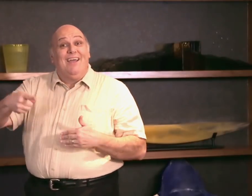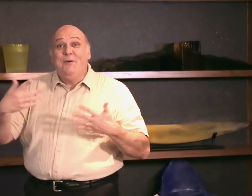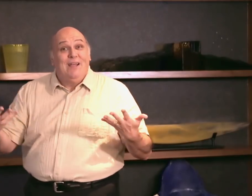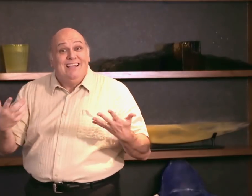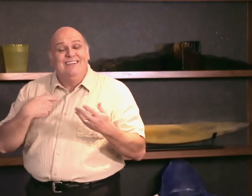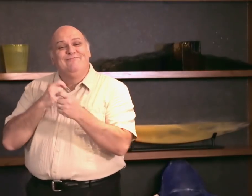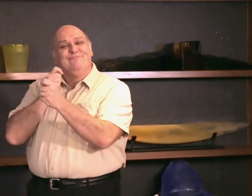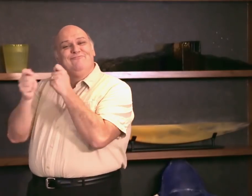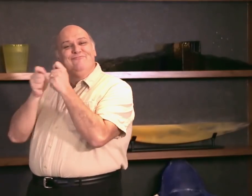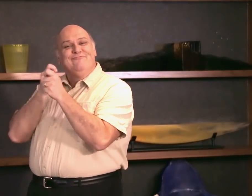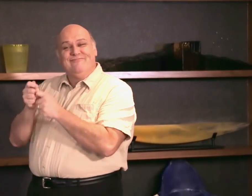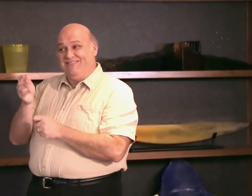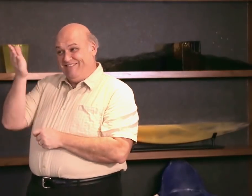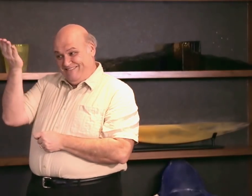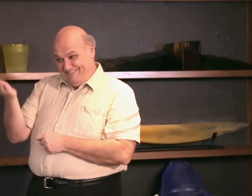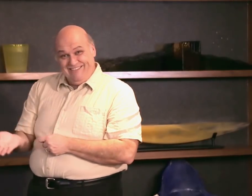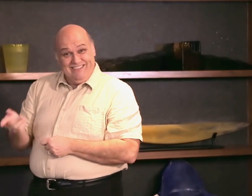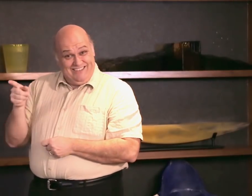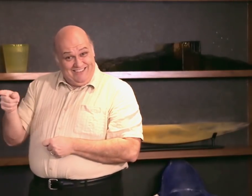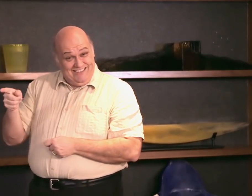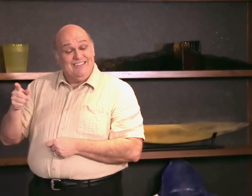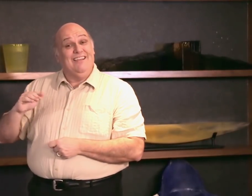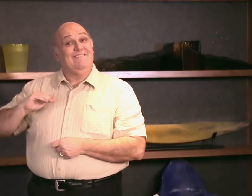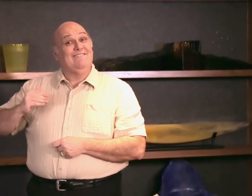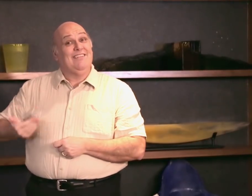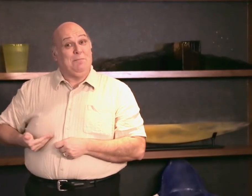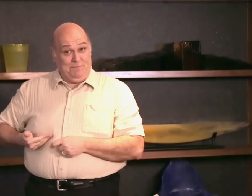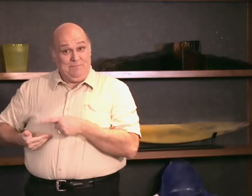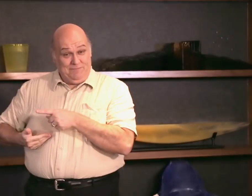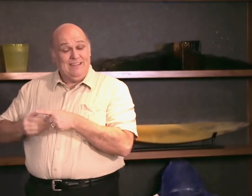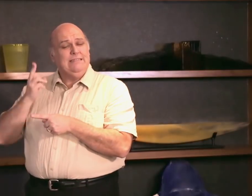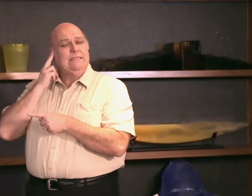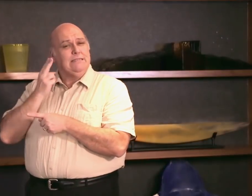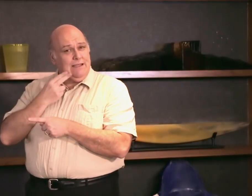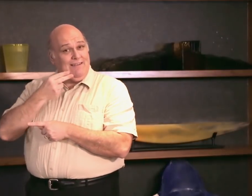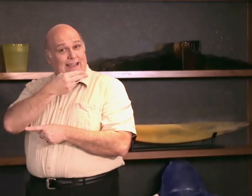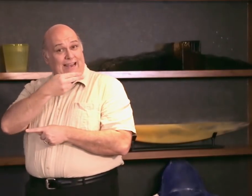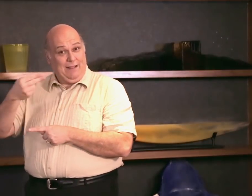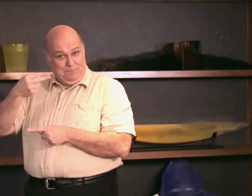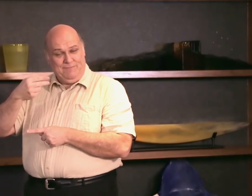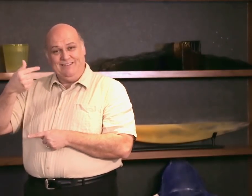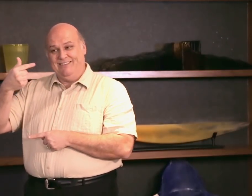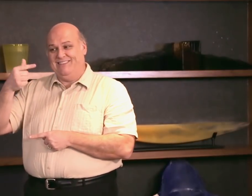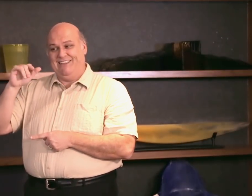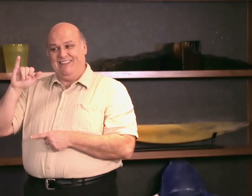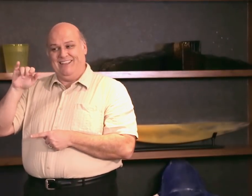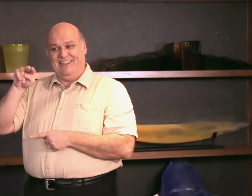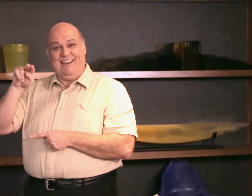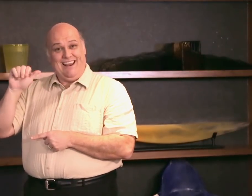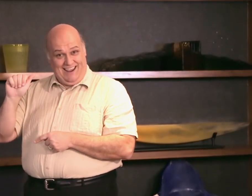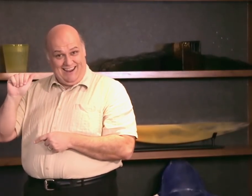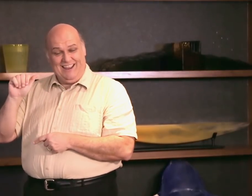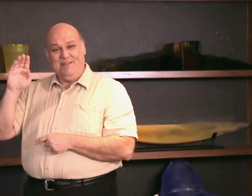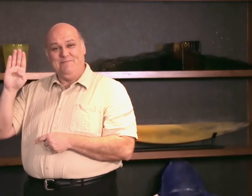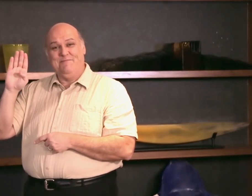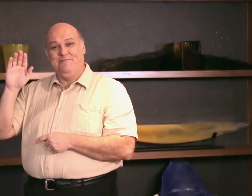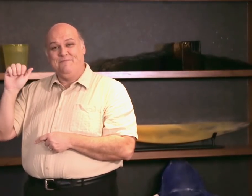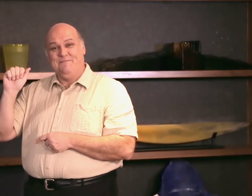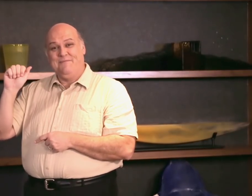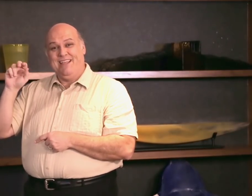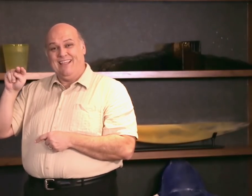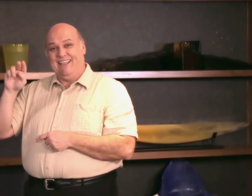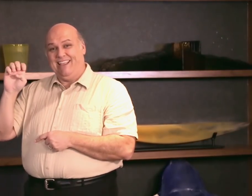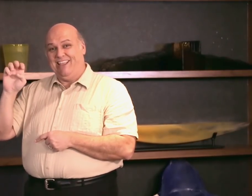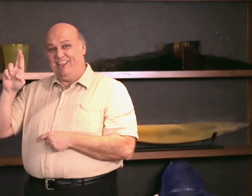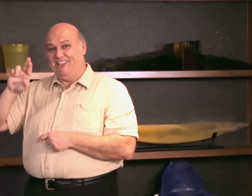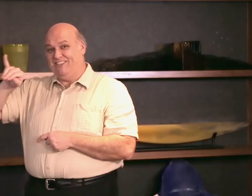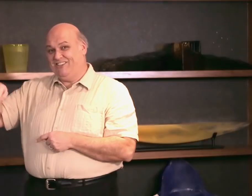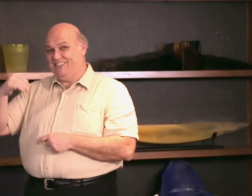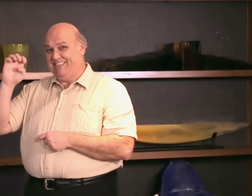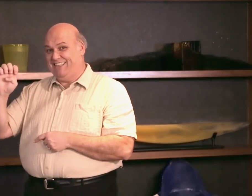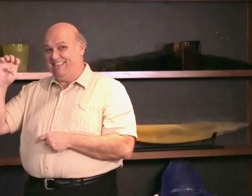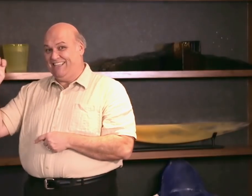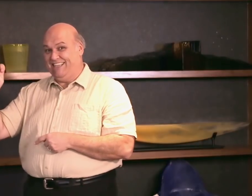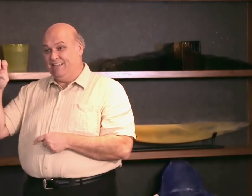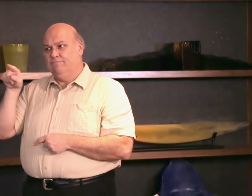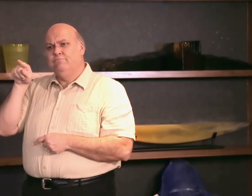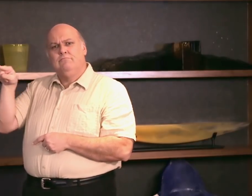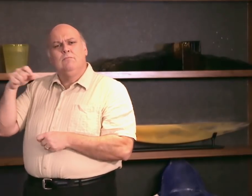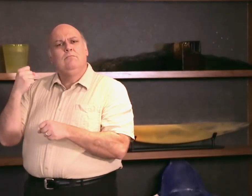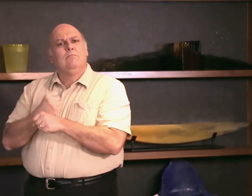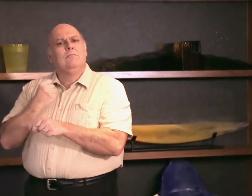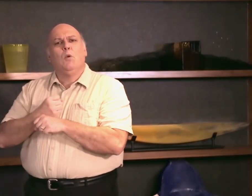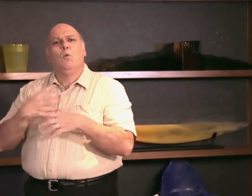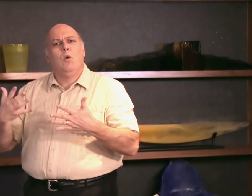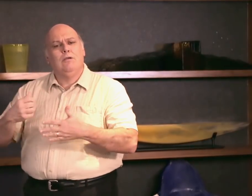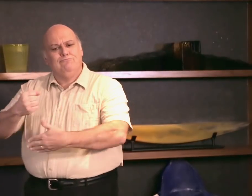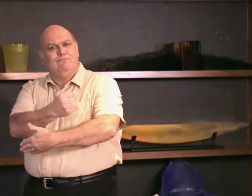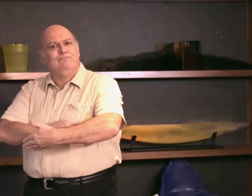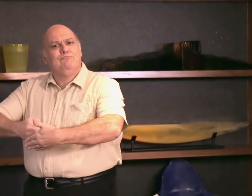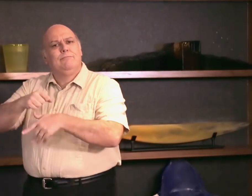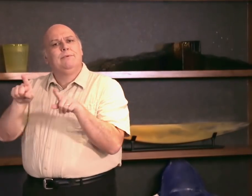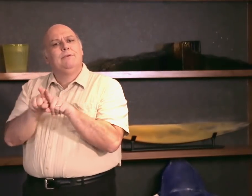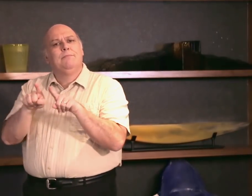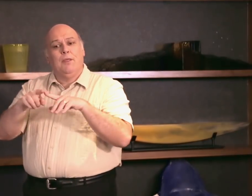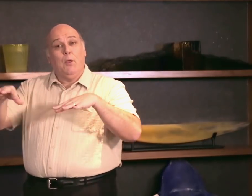Now for today's interview. Our female guest is Gina Banerjee who bakes cakes for weddings or